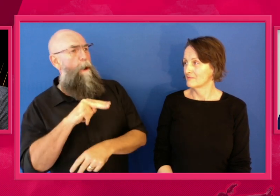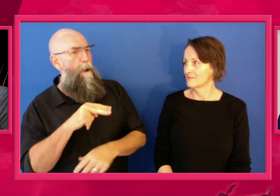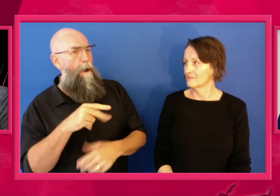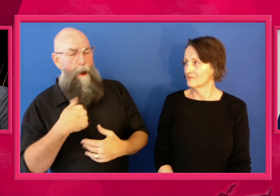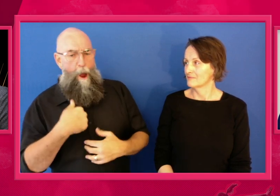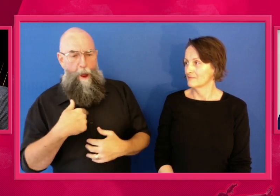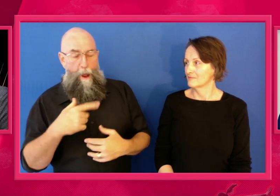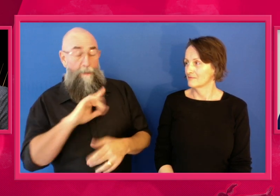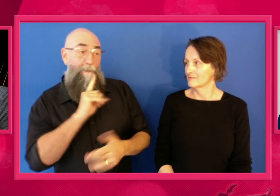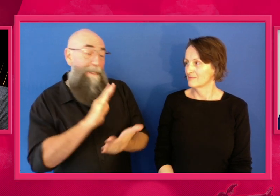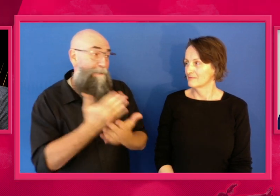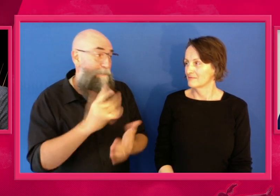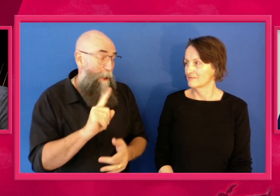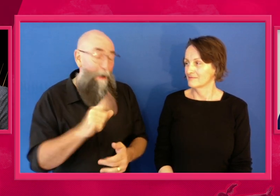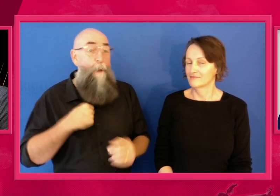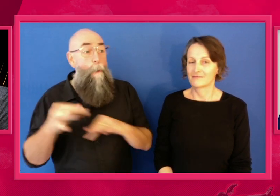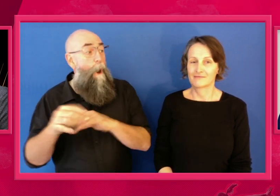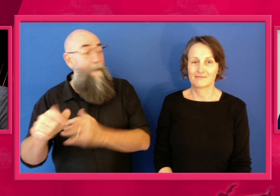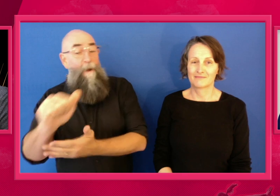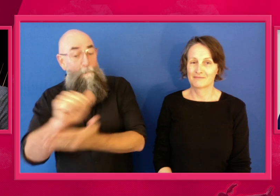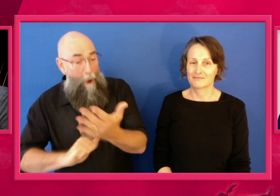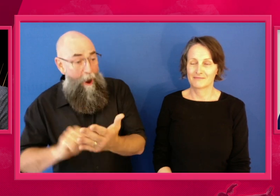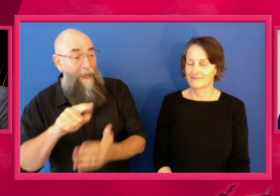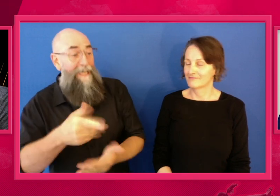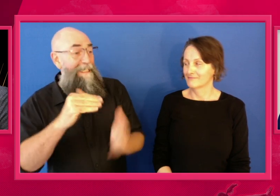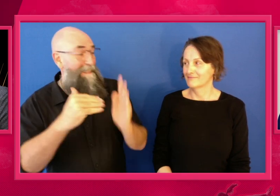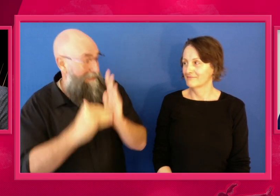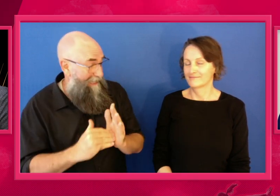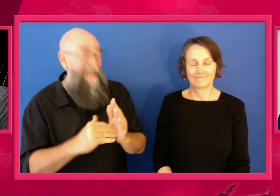bought the seat, it was at the request of my seven-year-old, and I was asking them both